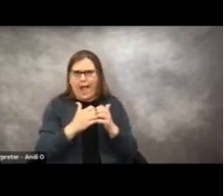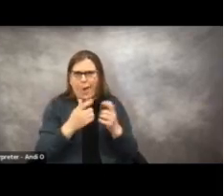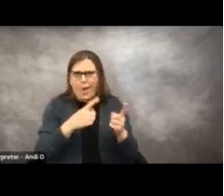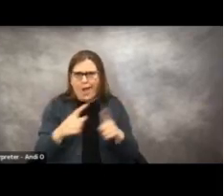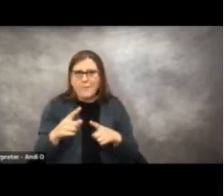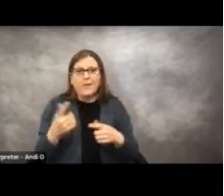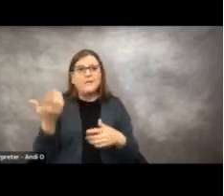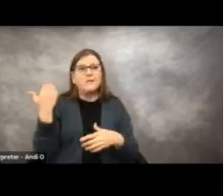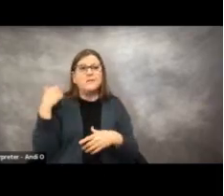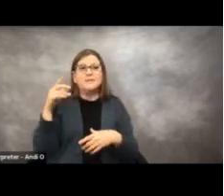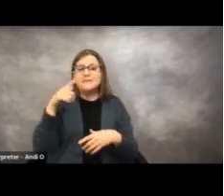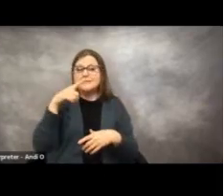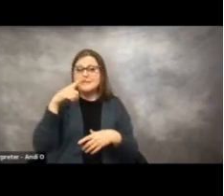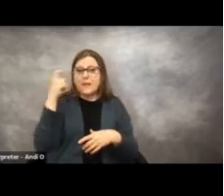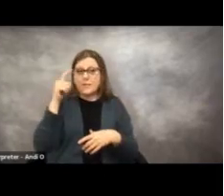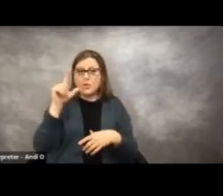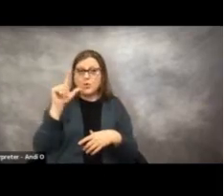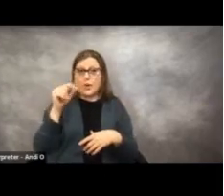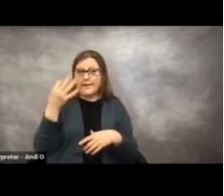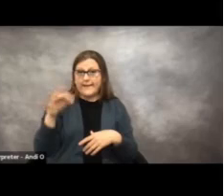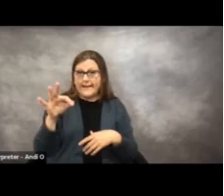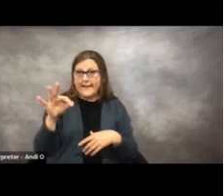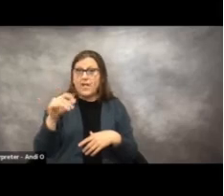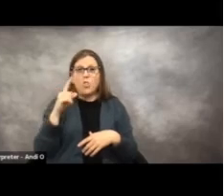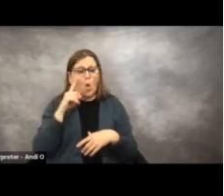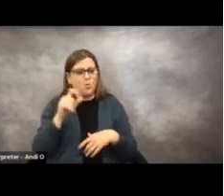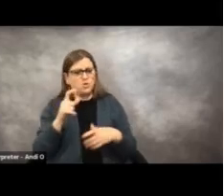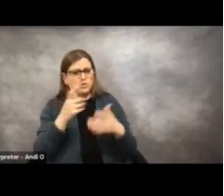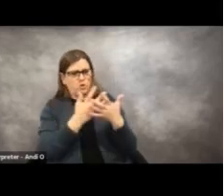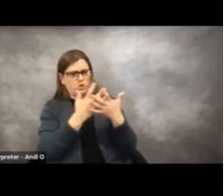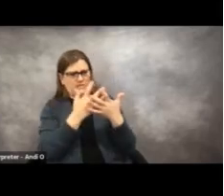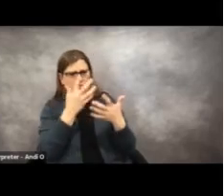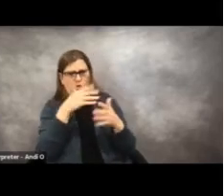children's advocate suggested to us we should screen adults involved in the child welfare